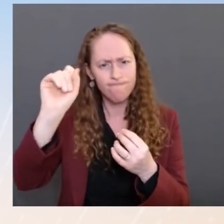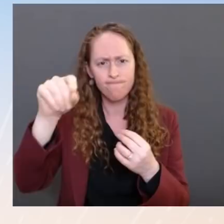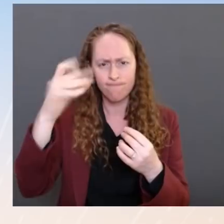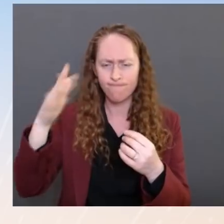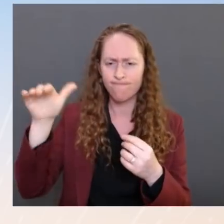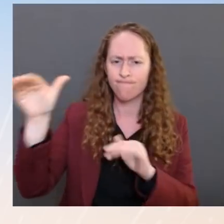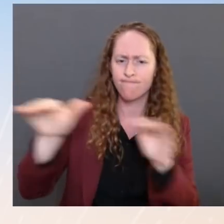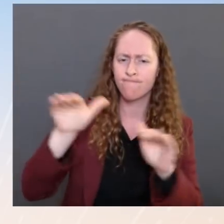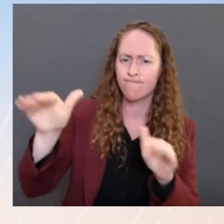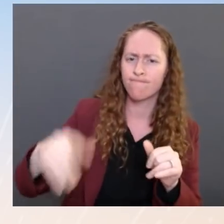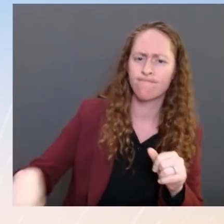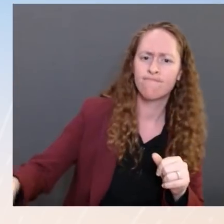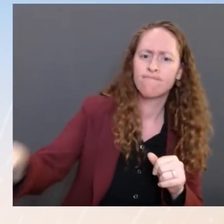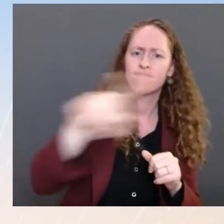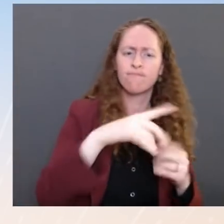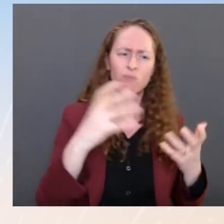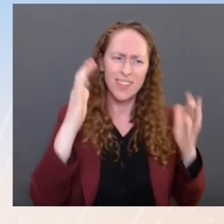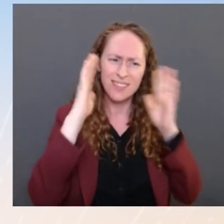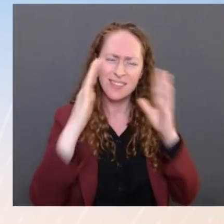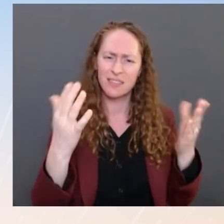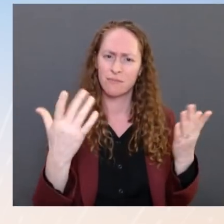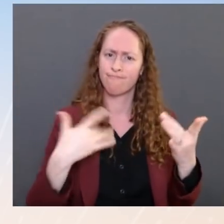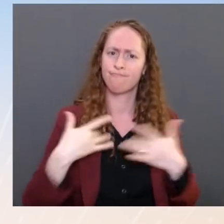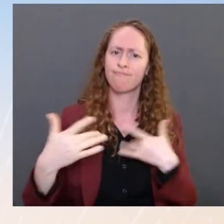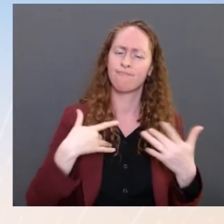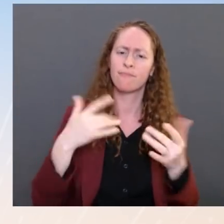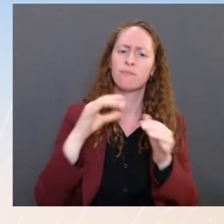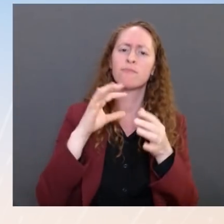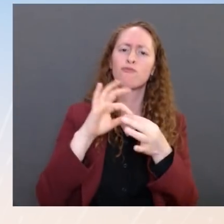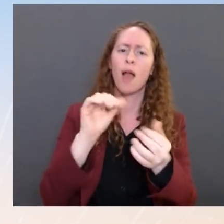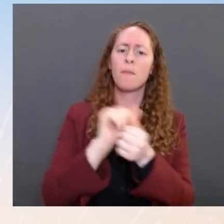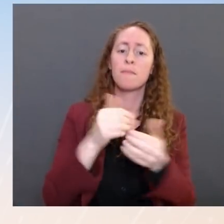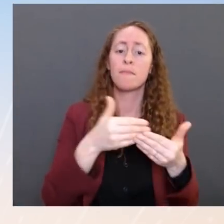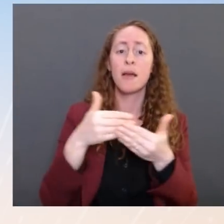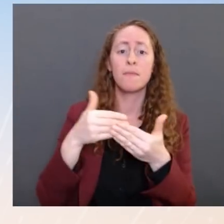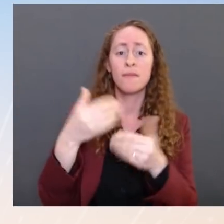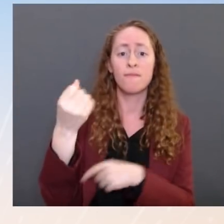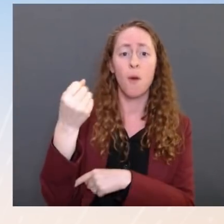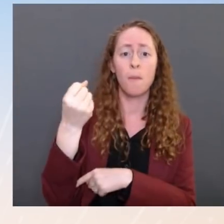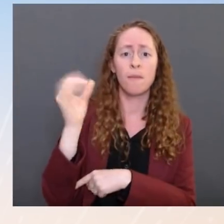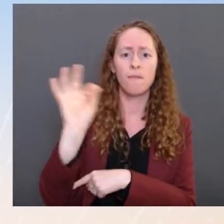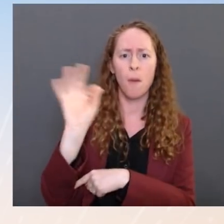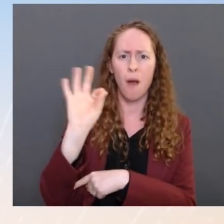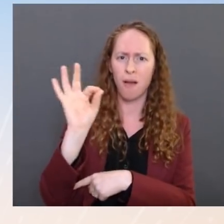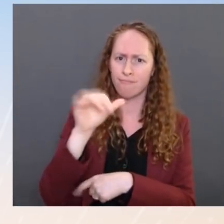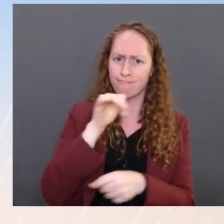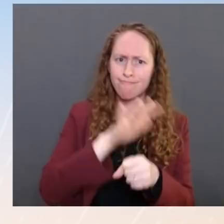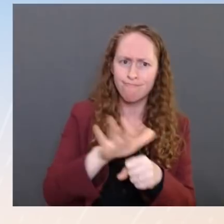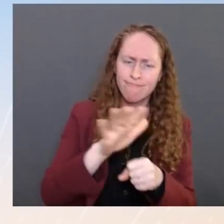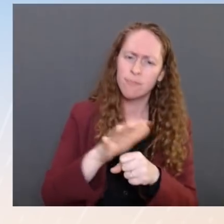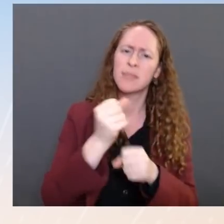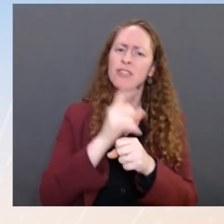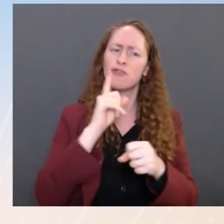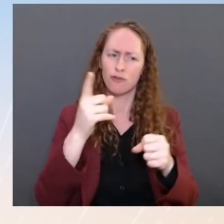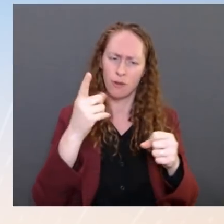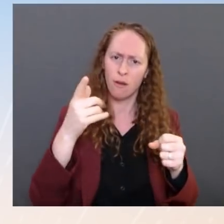during the Abbott Nutrition voluntary recall. This has been -- this is work that's been underway for months. Today, President Biden spoke with retailers